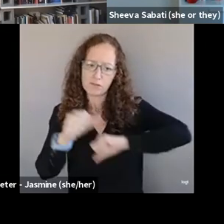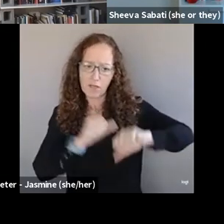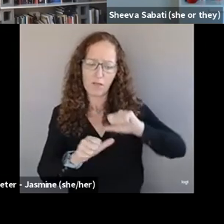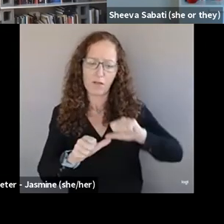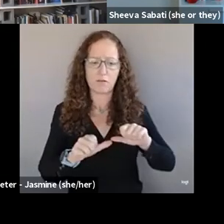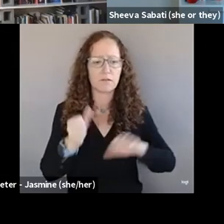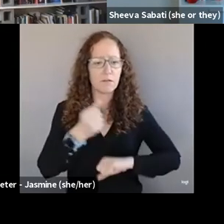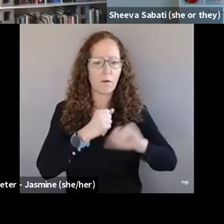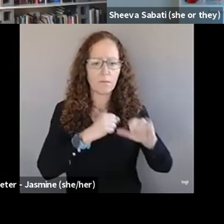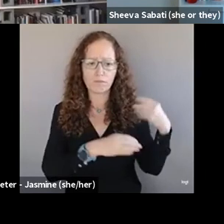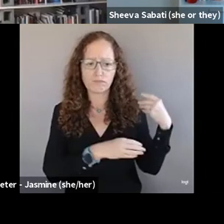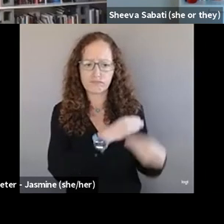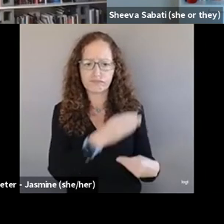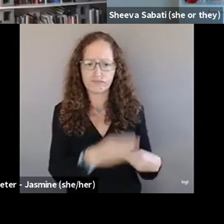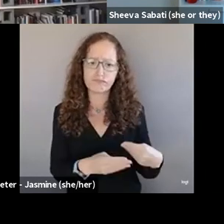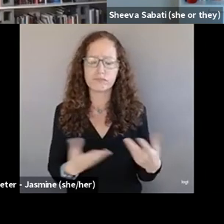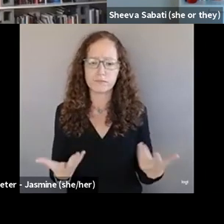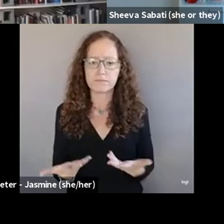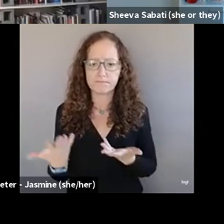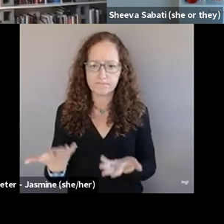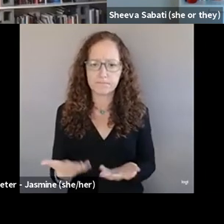Yeah, I'm more than happy to get started but and really